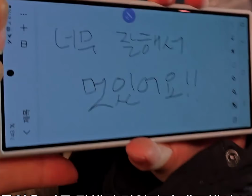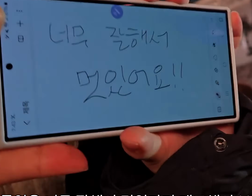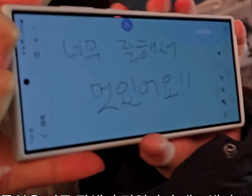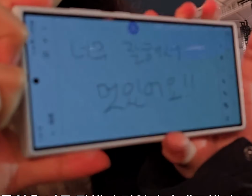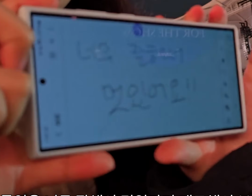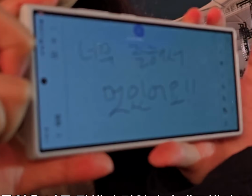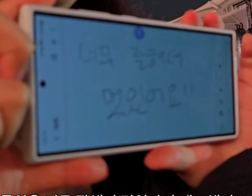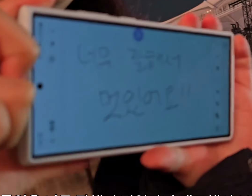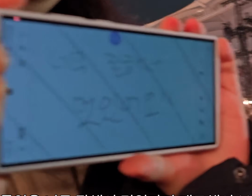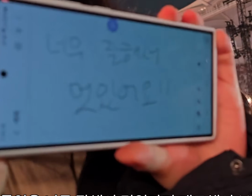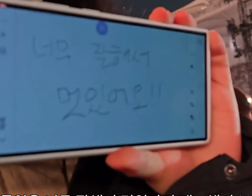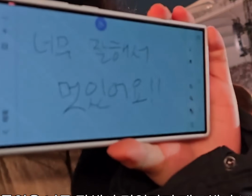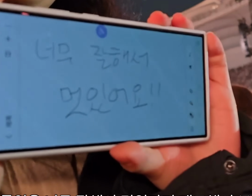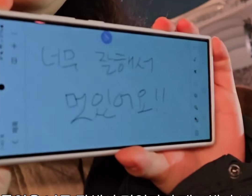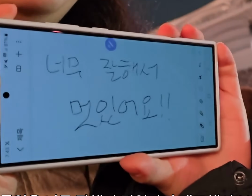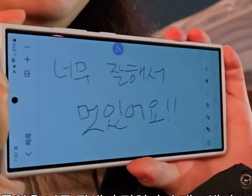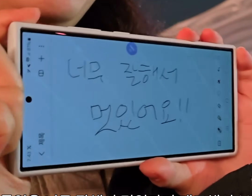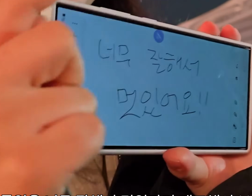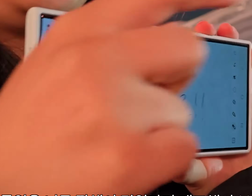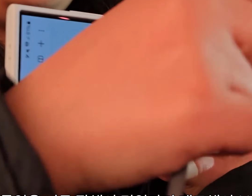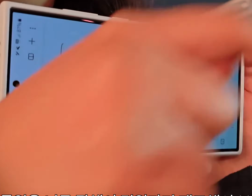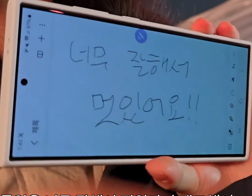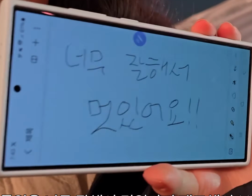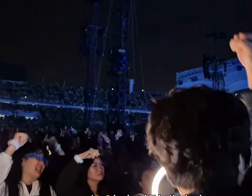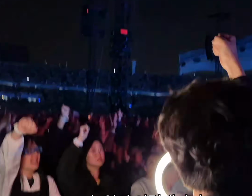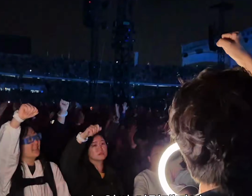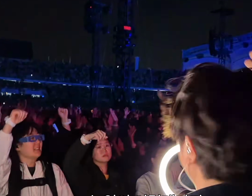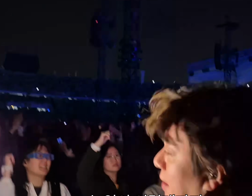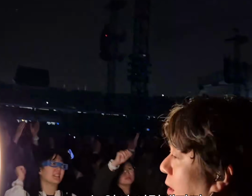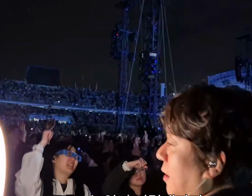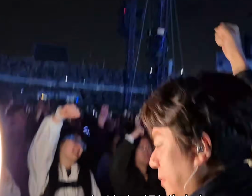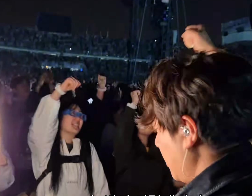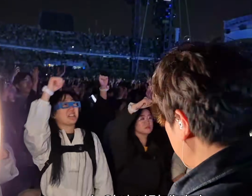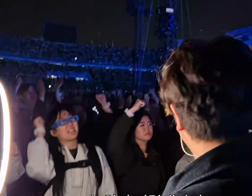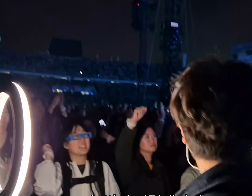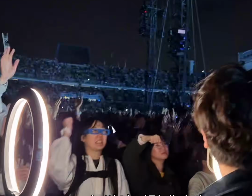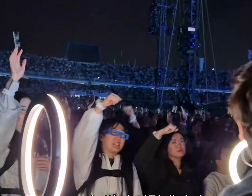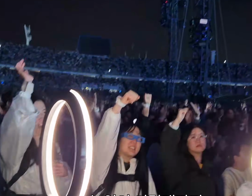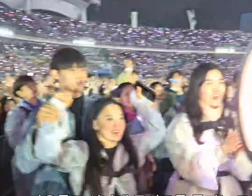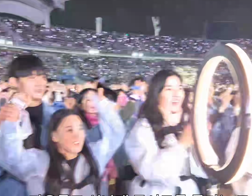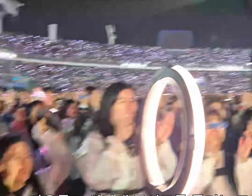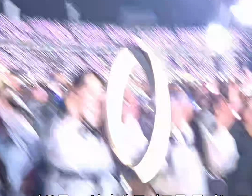wrote notes saying, “That was amazing.” To see Deaf people enjoying